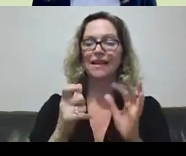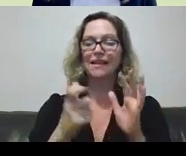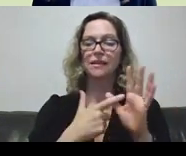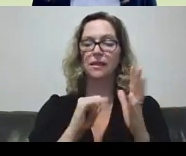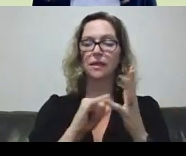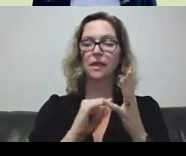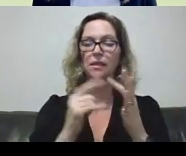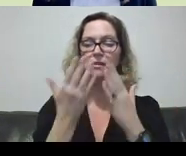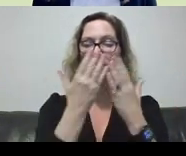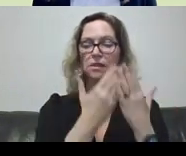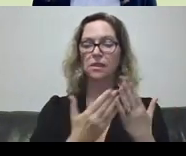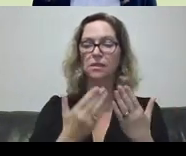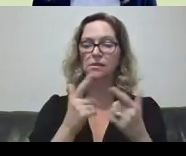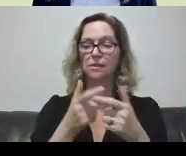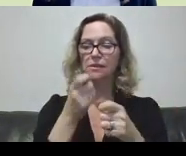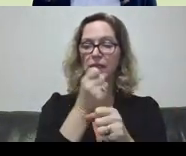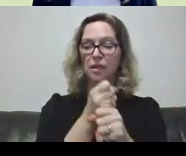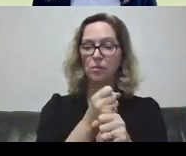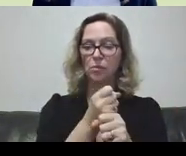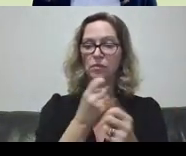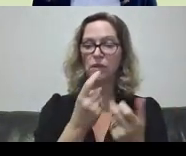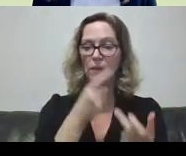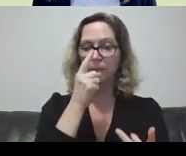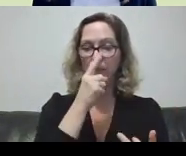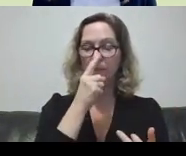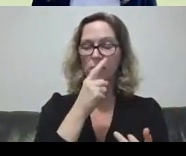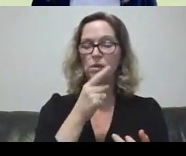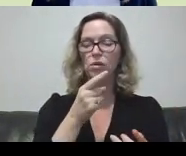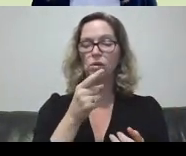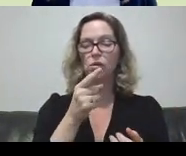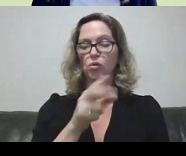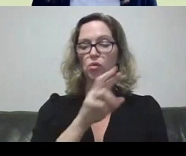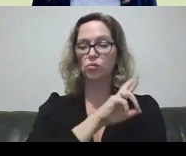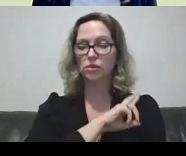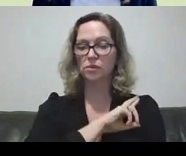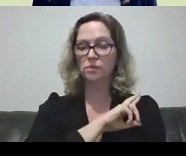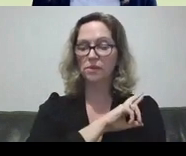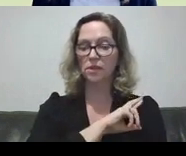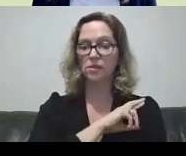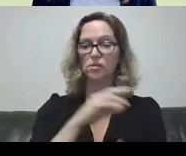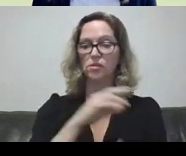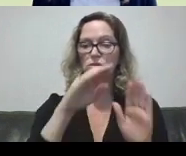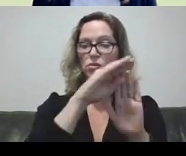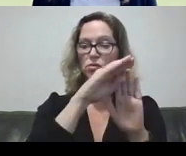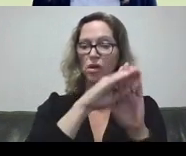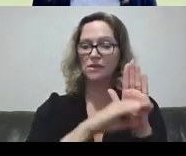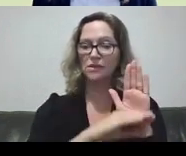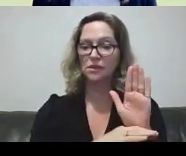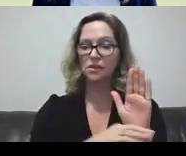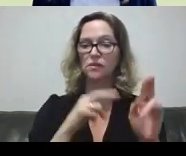benefits and your responsibilities criteria for self-managers ways to